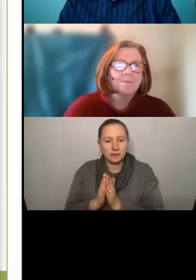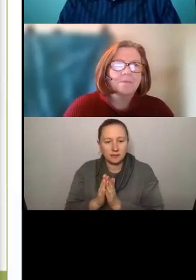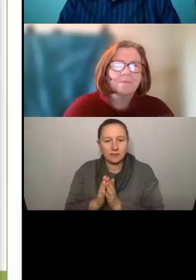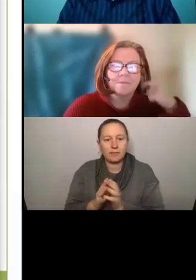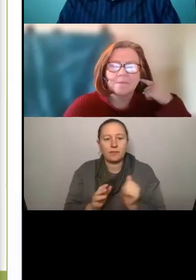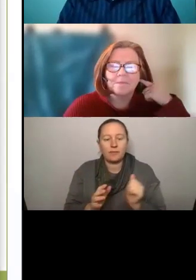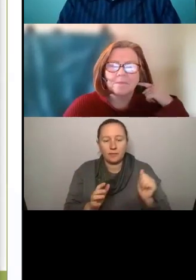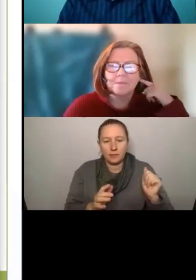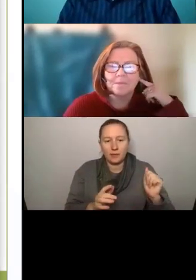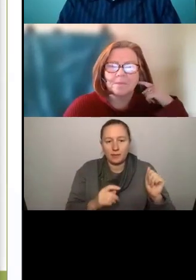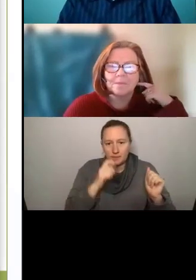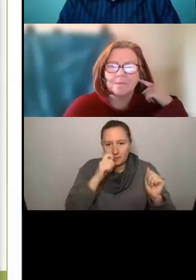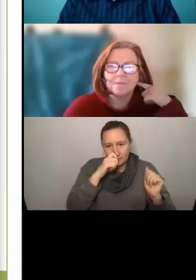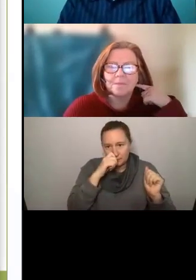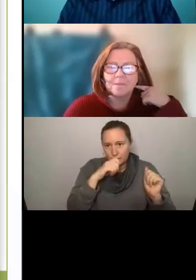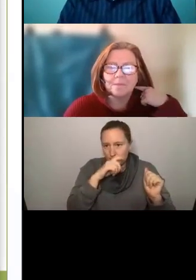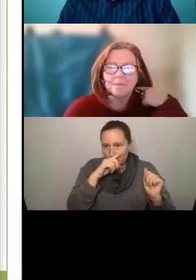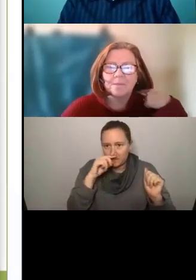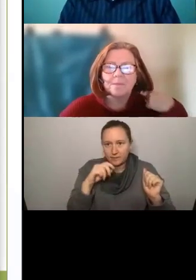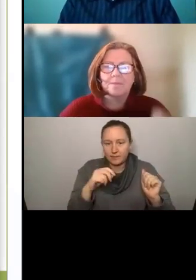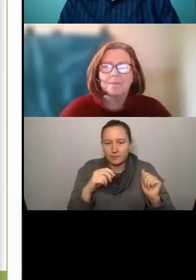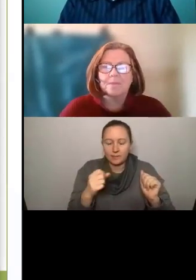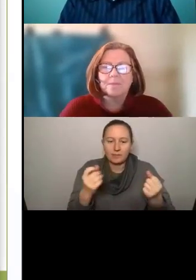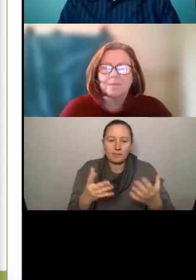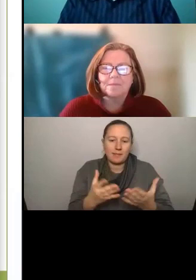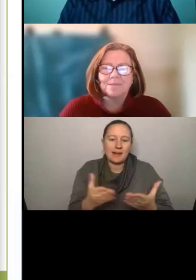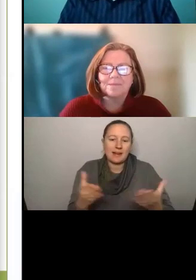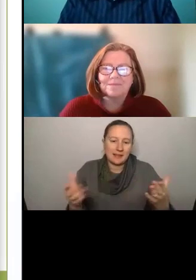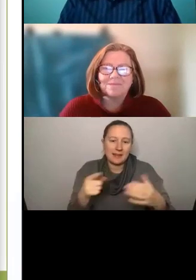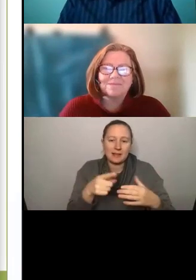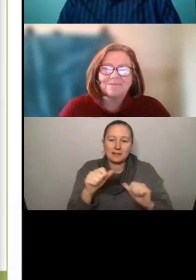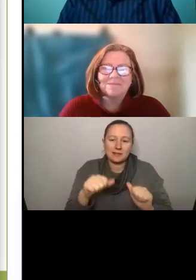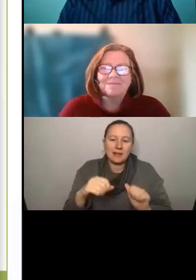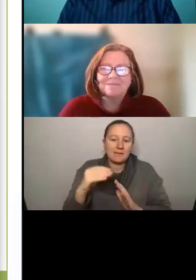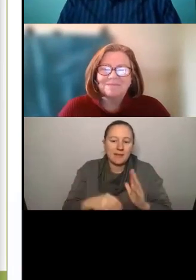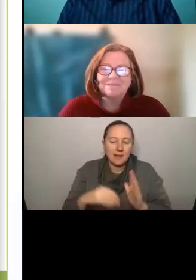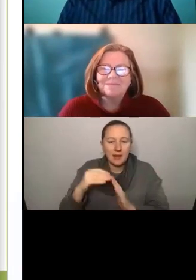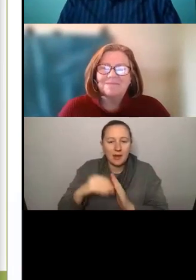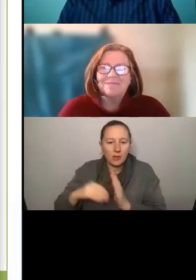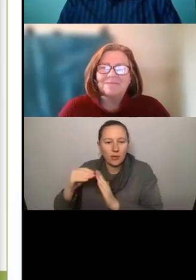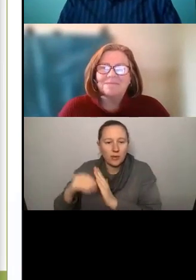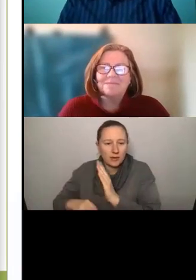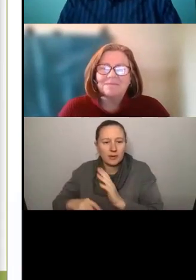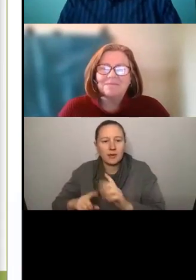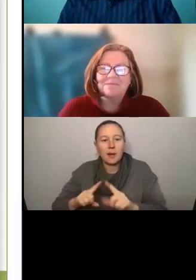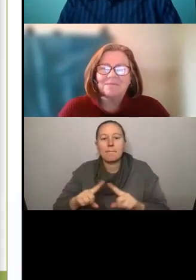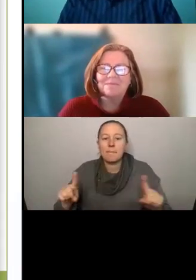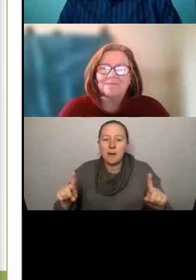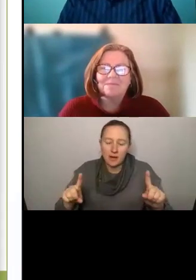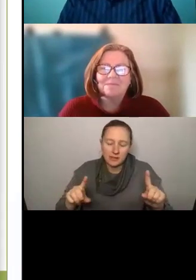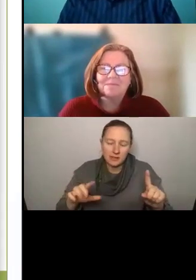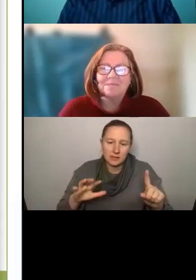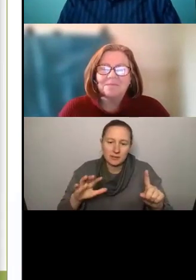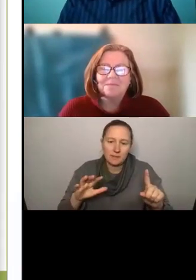There's various things in here that you can fill out but there's a whole variety of reasons